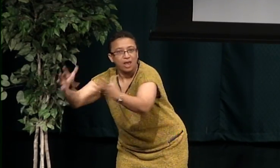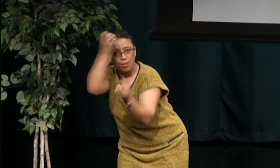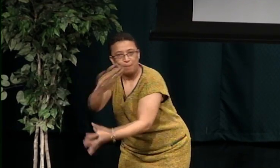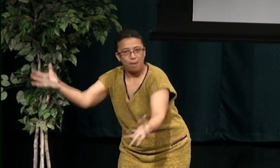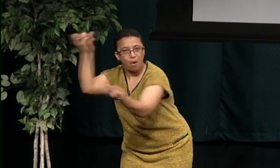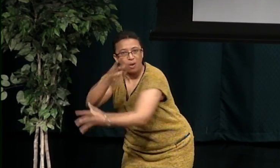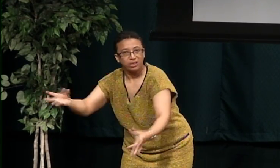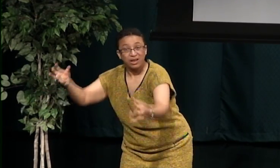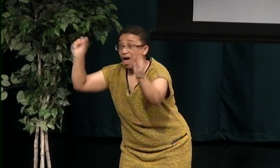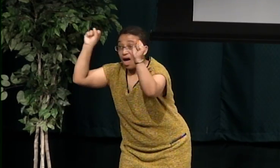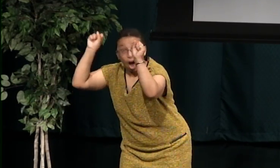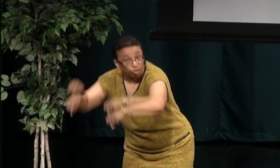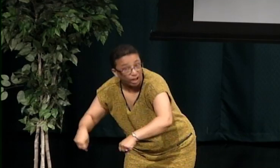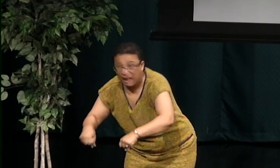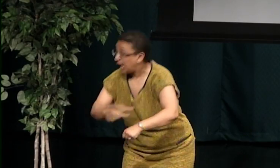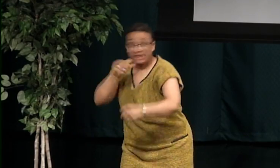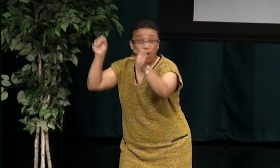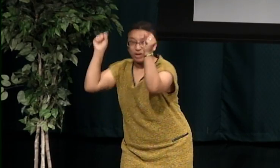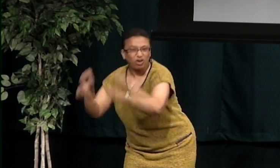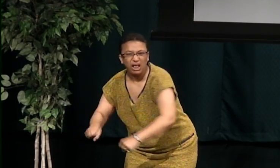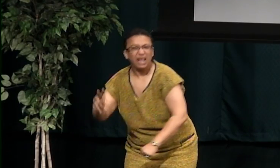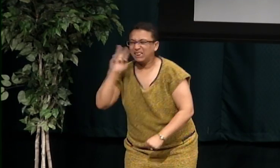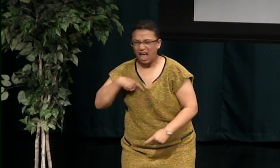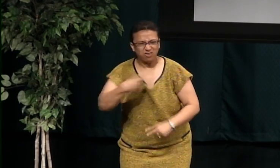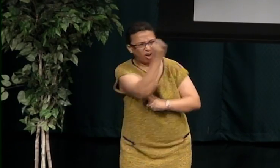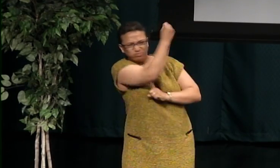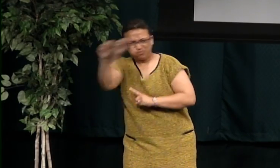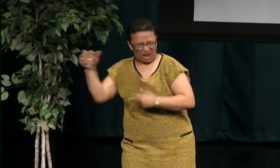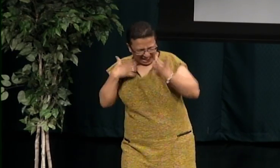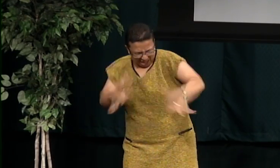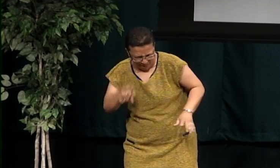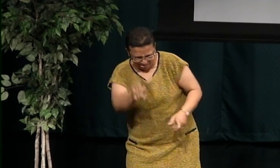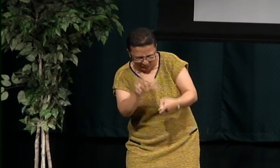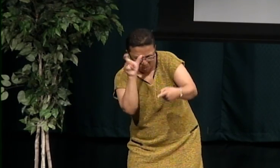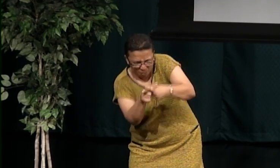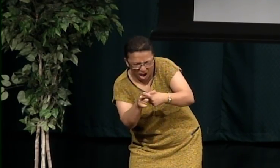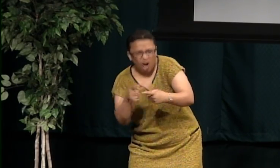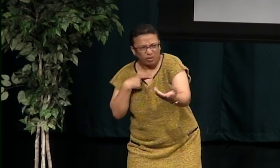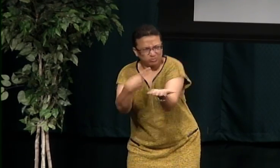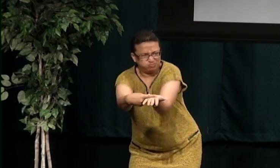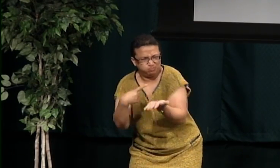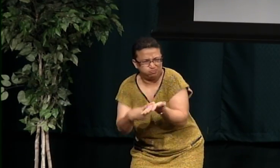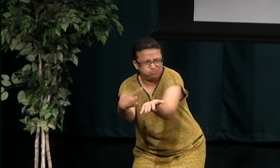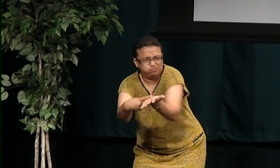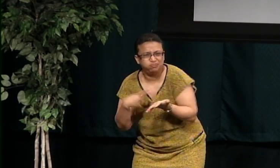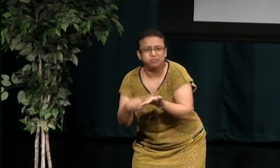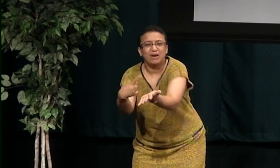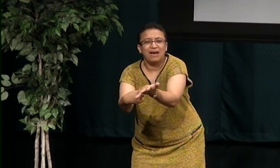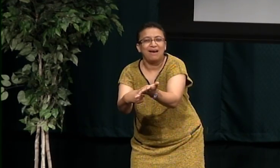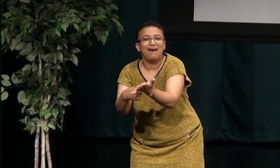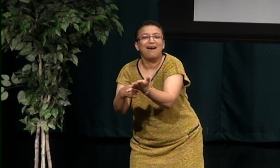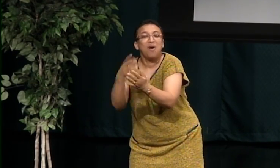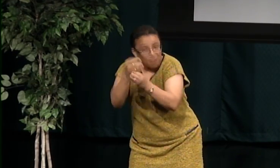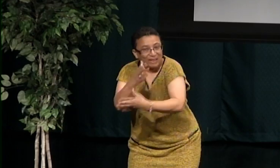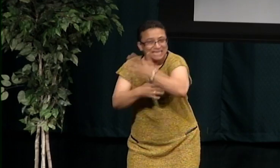came in to talk with these different groups of disabilities. We could hash it out right there. Whether we agreed or disagreed with it.